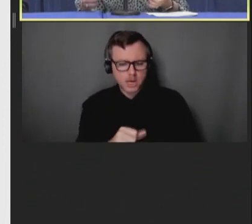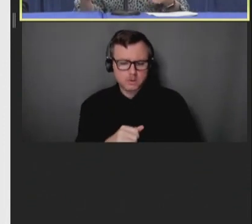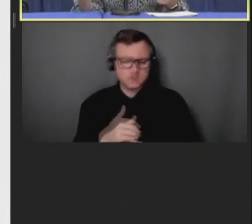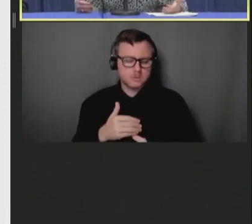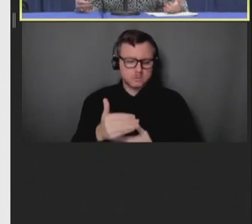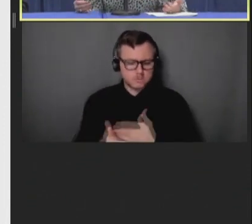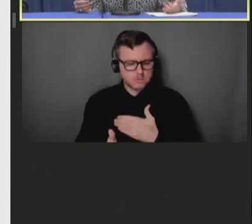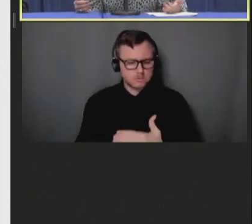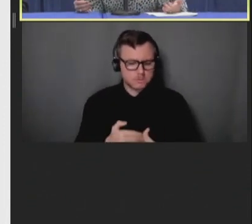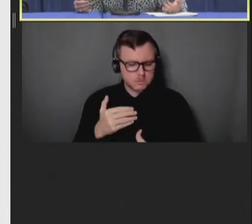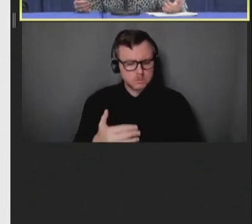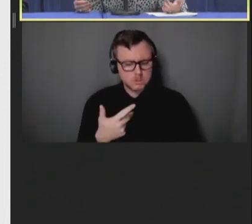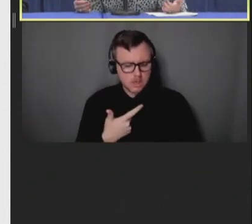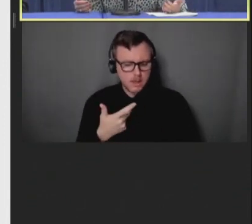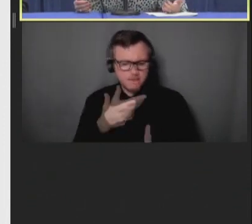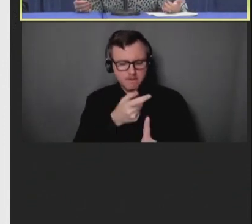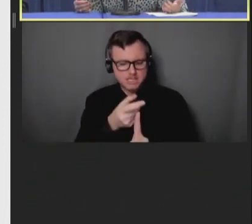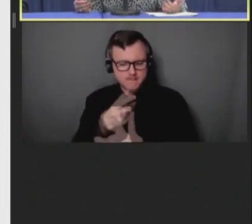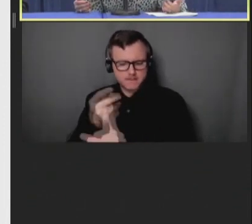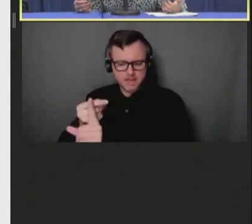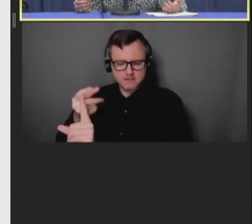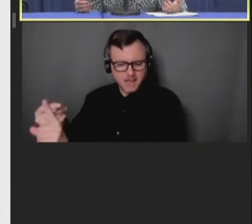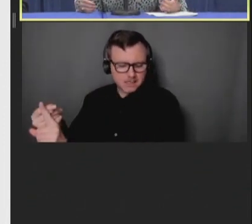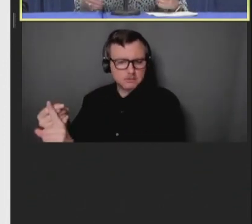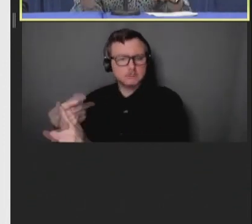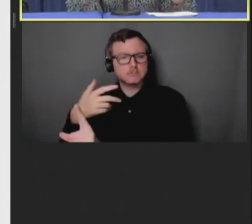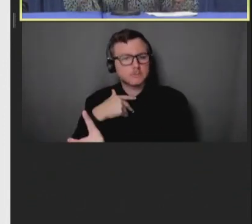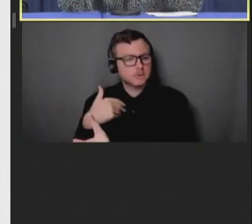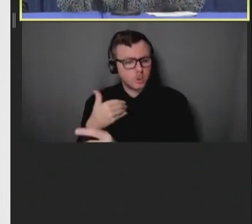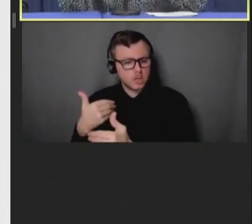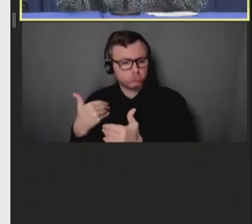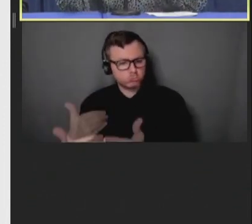and putting vaccines into people so that we could get this done, while we waited